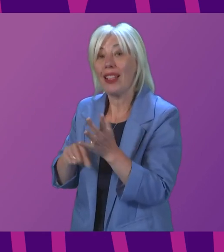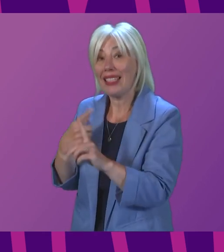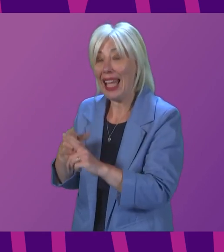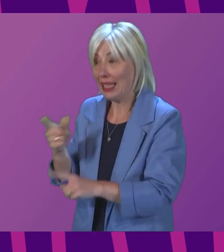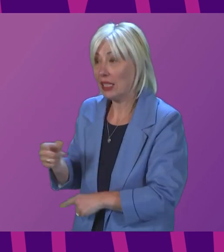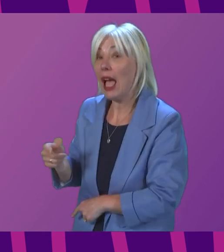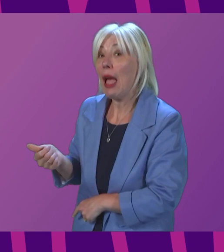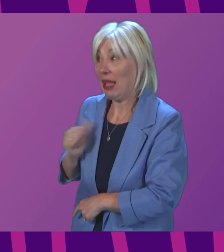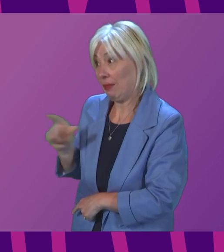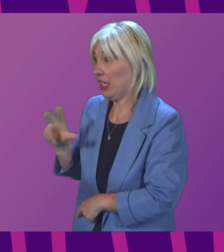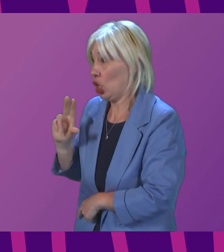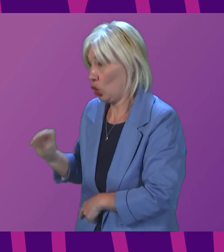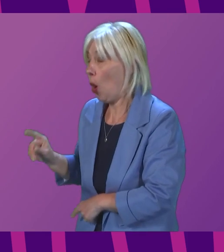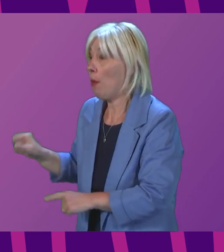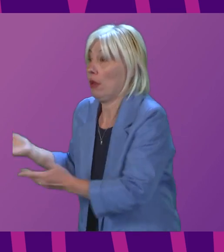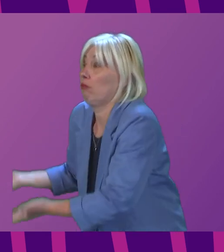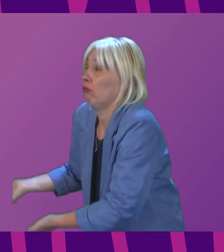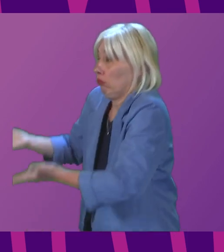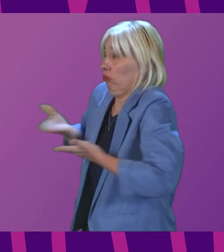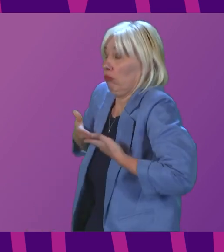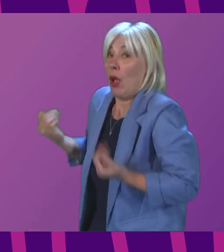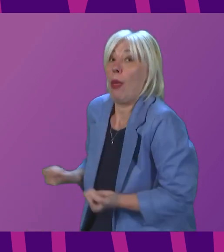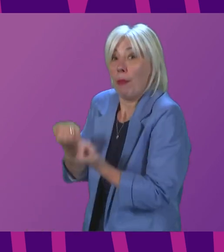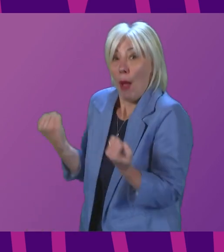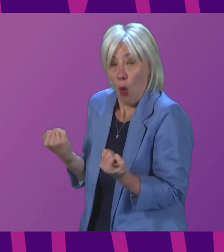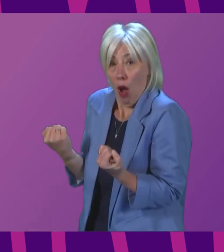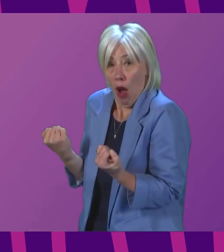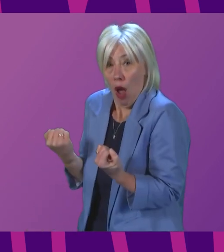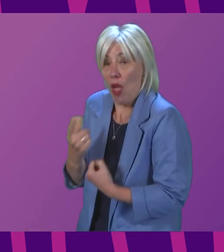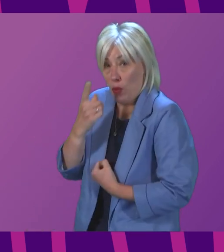no, to give this Parliament the power to do it at our own hand.